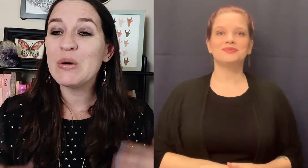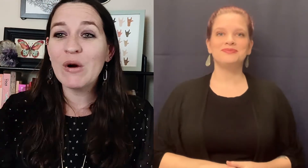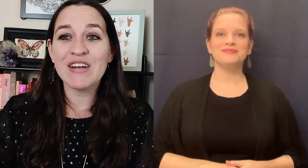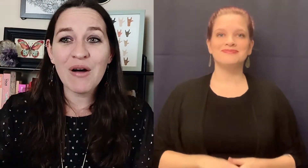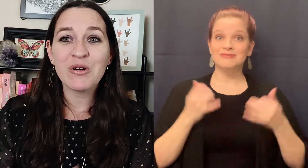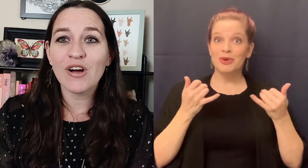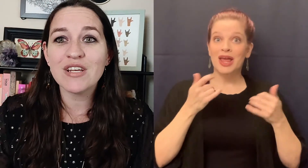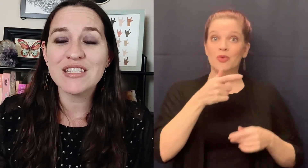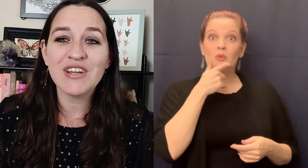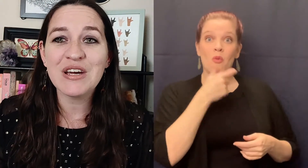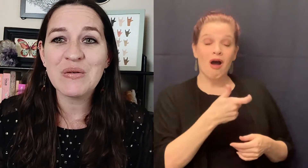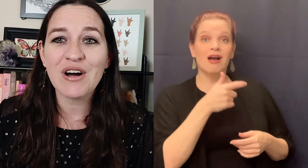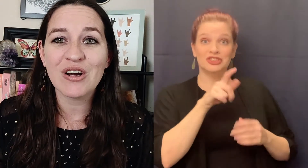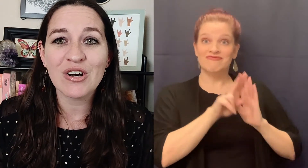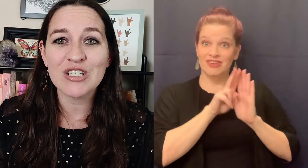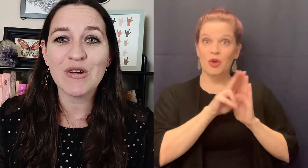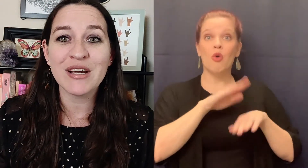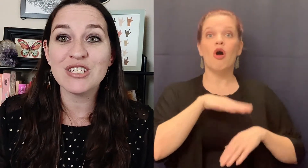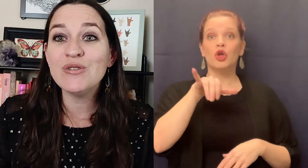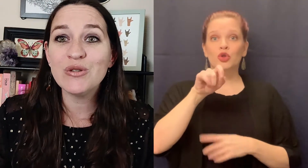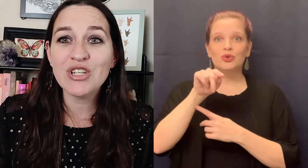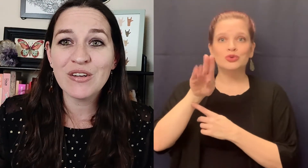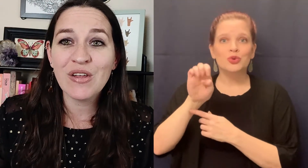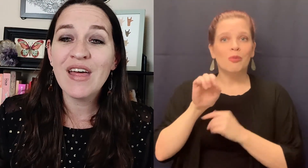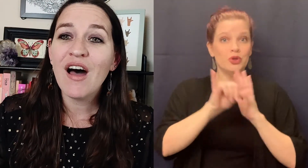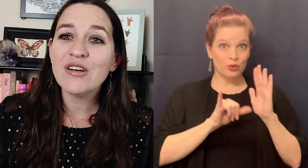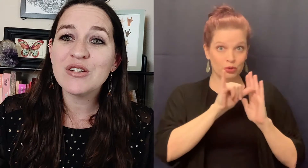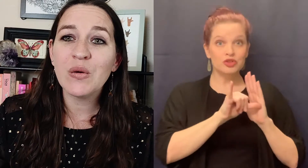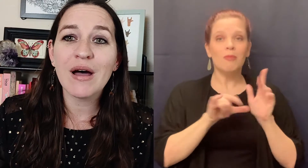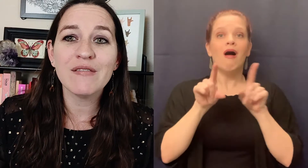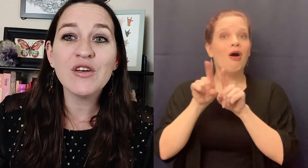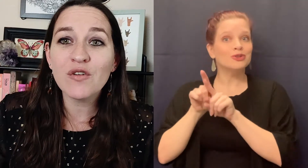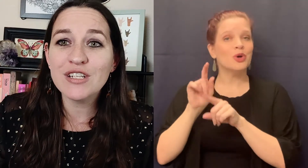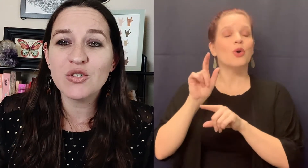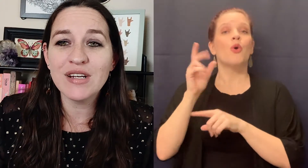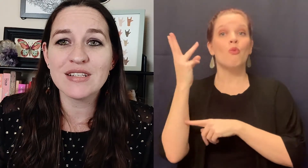So right now, you're watching this video on our Small Bites YouTube channel. Also, feel free to join us on Wednesdays at